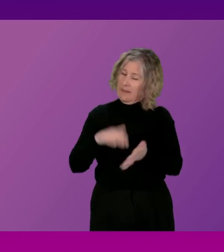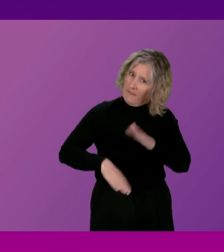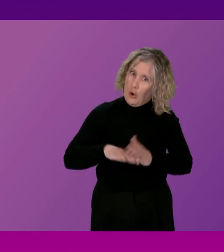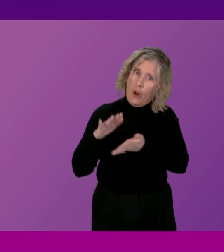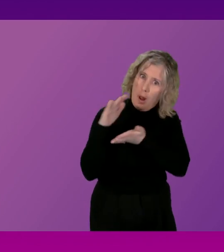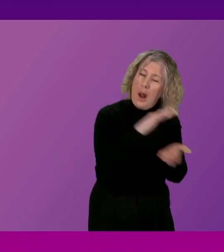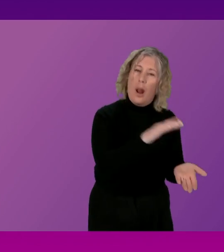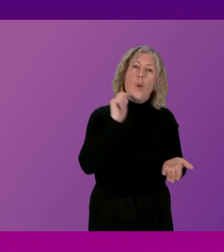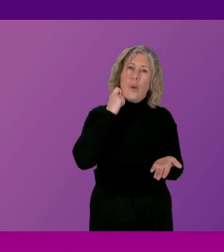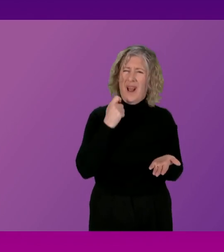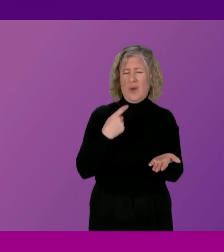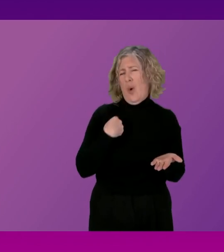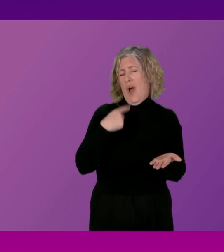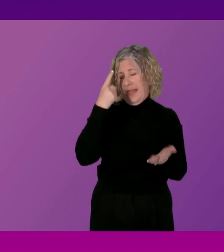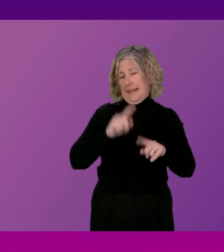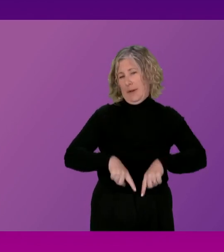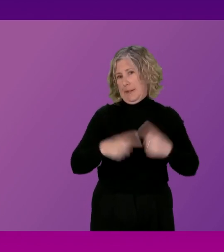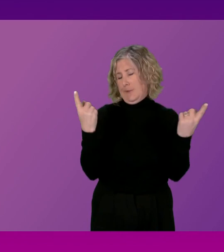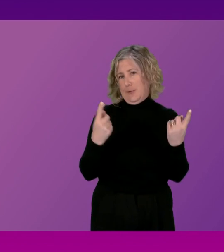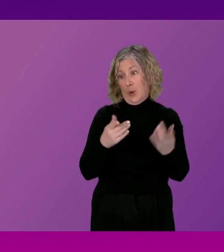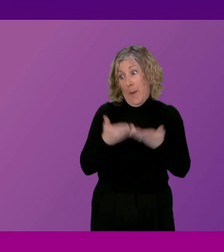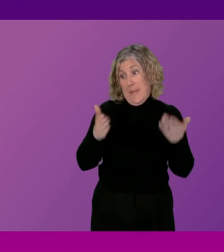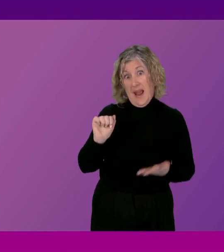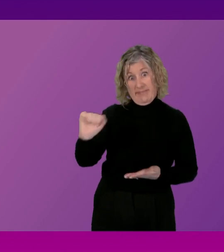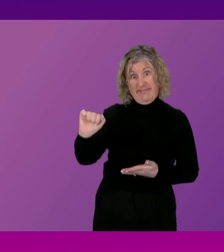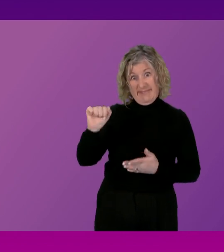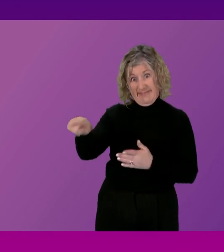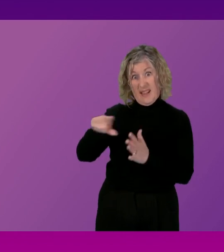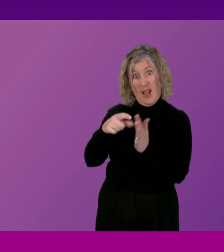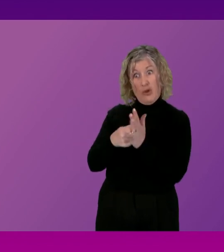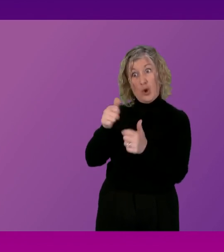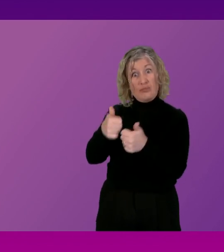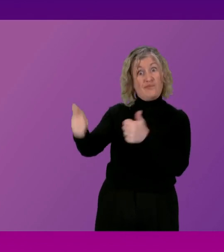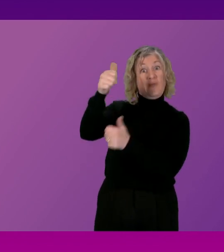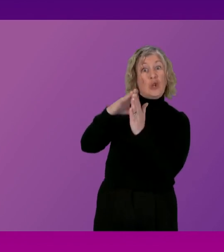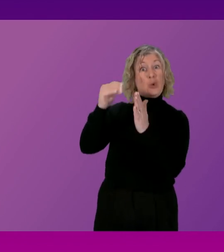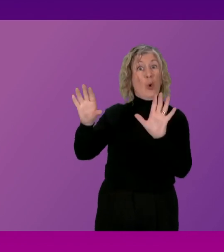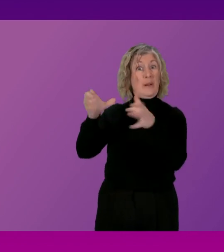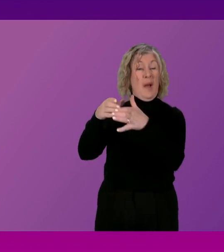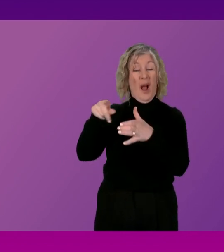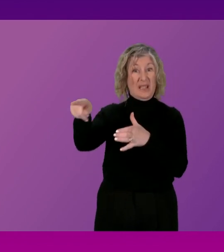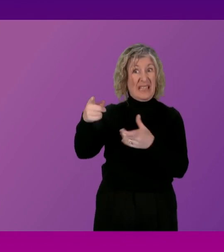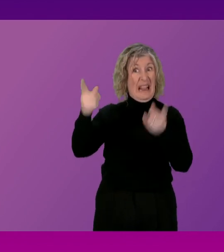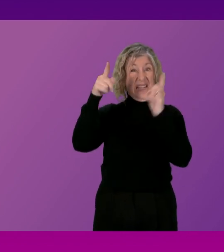different from Douglas Ross’s leader, the leader of the Conservative Party, who is refusing to hand that material over.